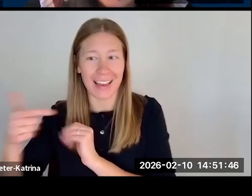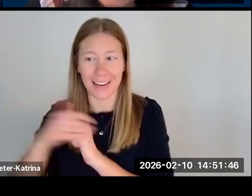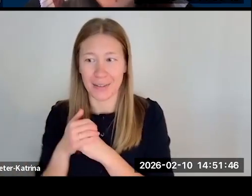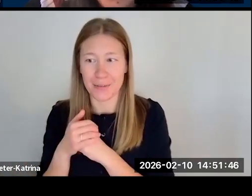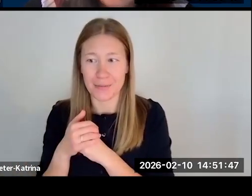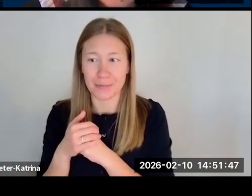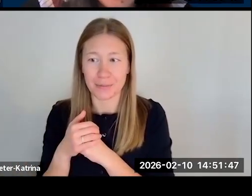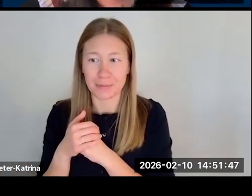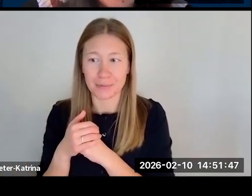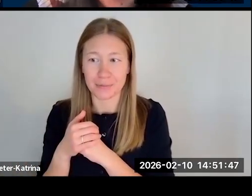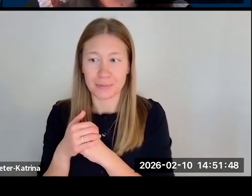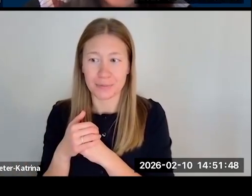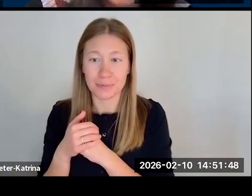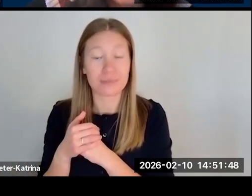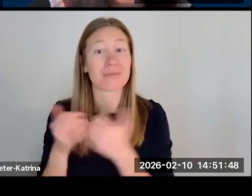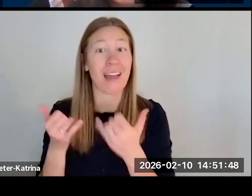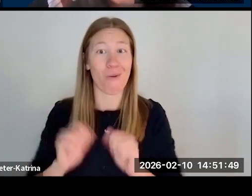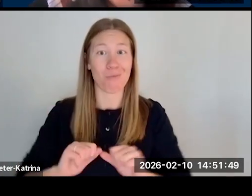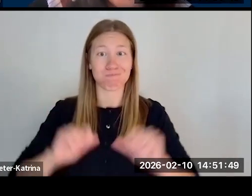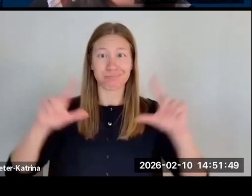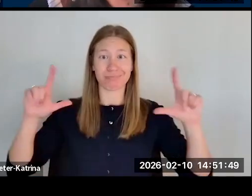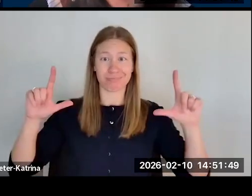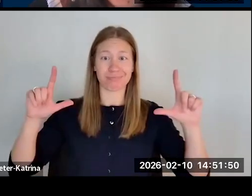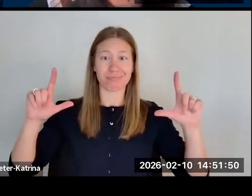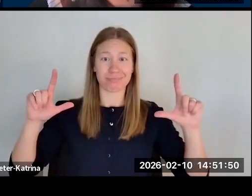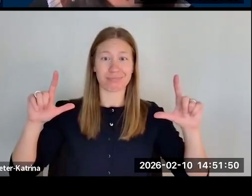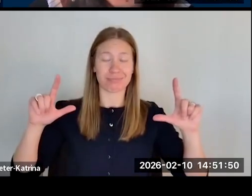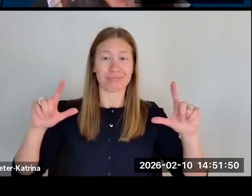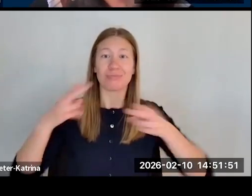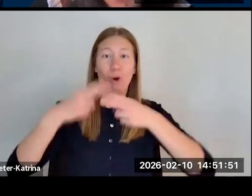This will open a pop-up window called tag positioned